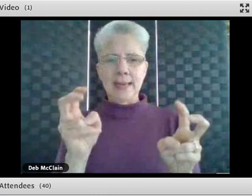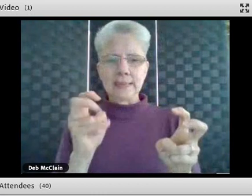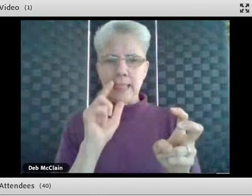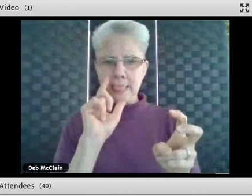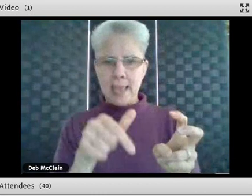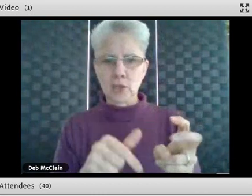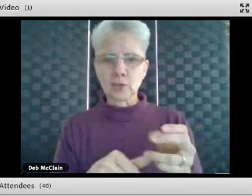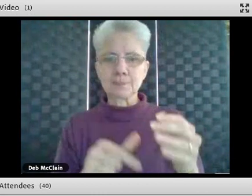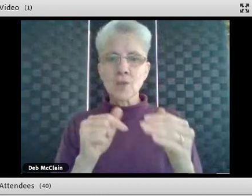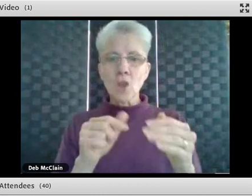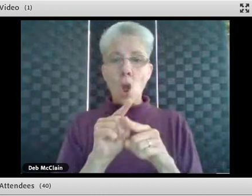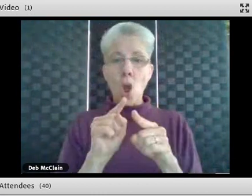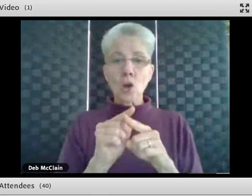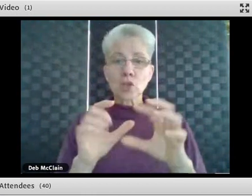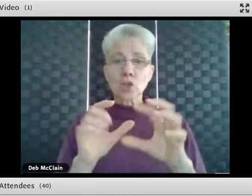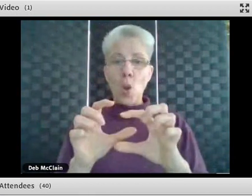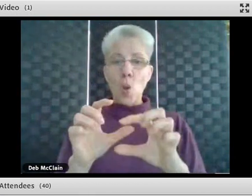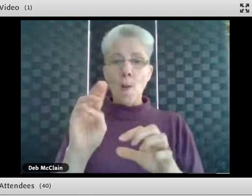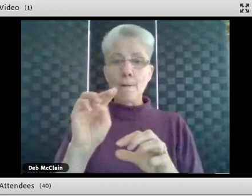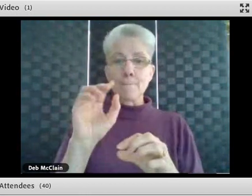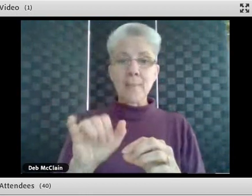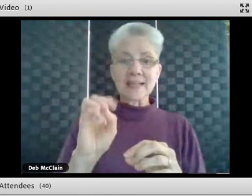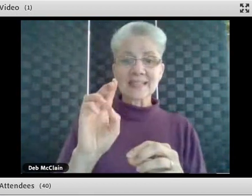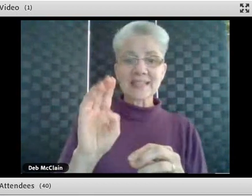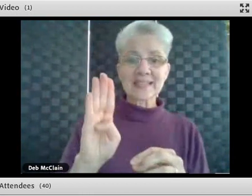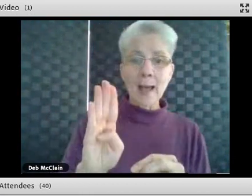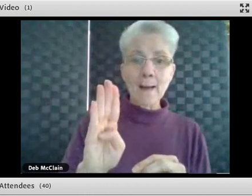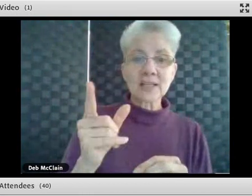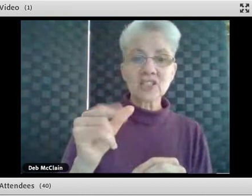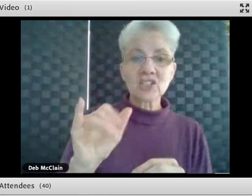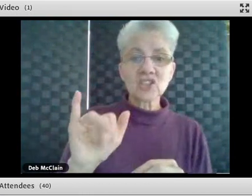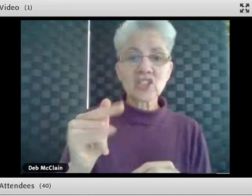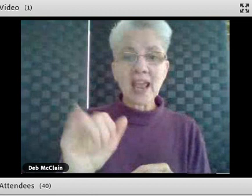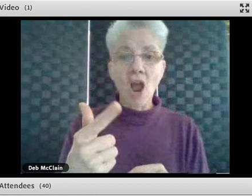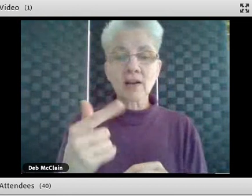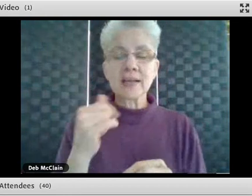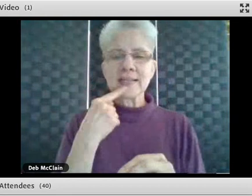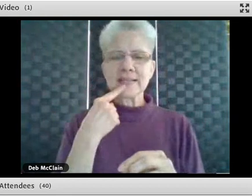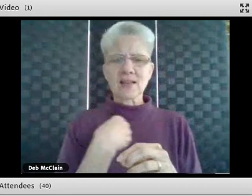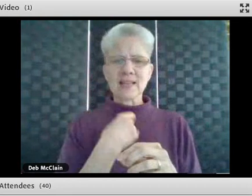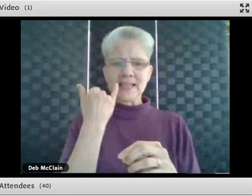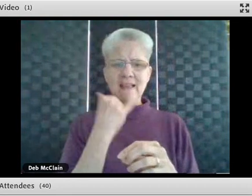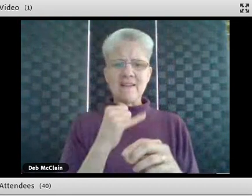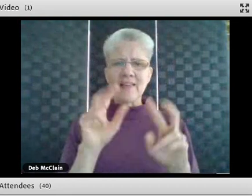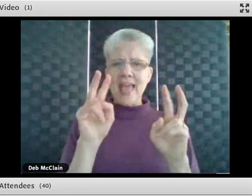There's also this May Subd Geog. This tells us whether or not a heading or a subheading